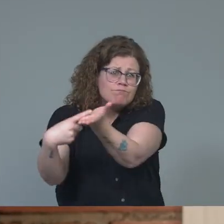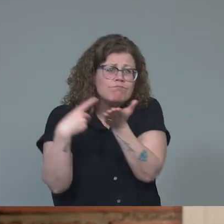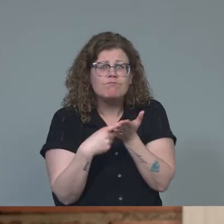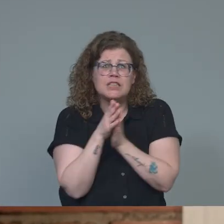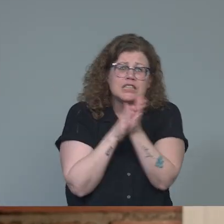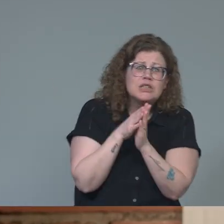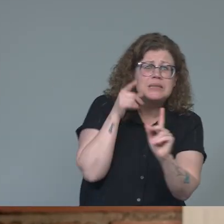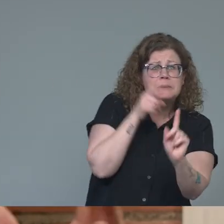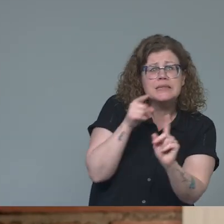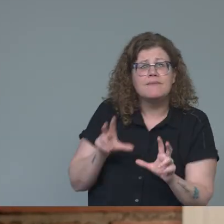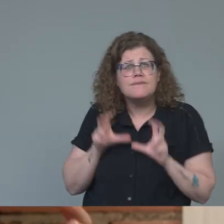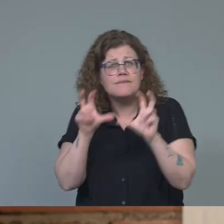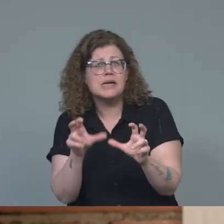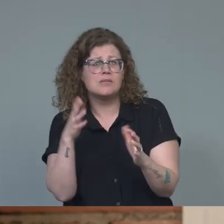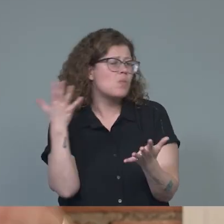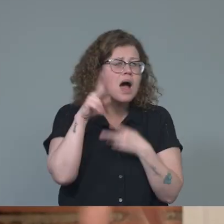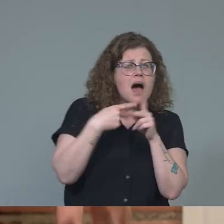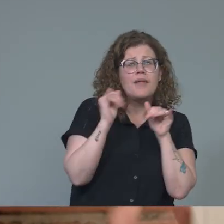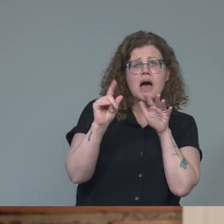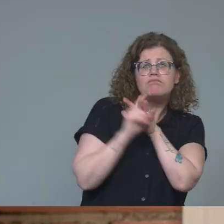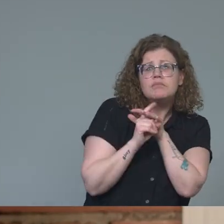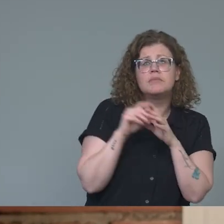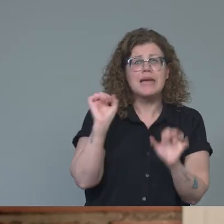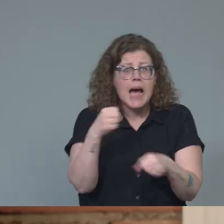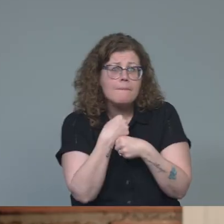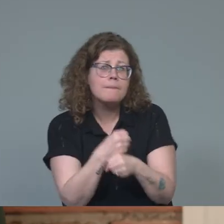look at within the community and examine more deeply through their artistic lens.